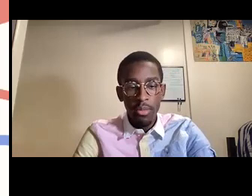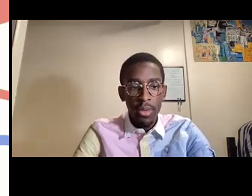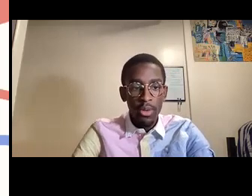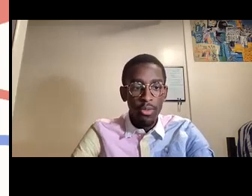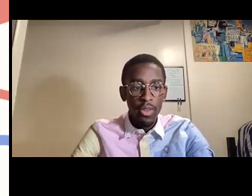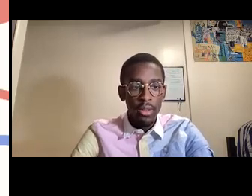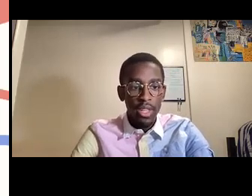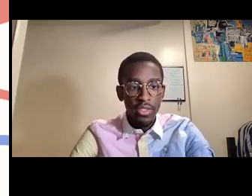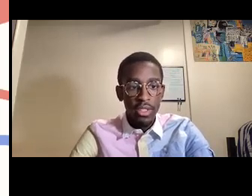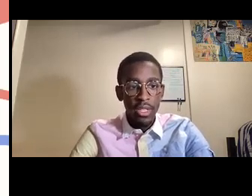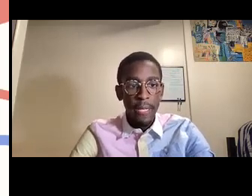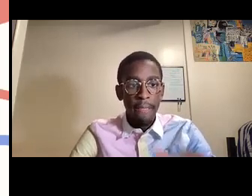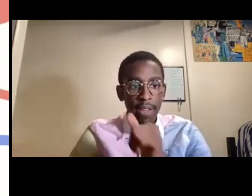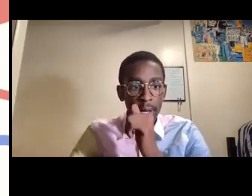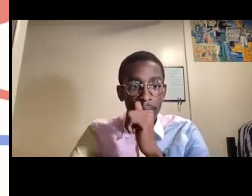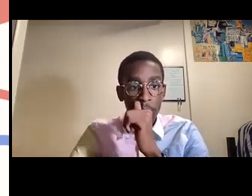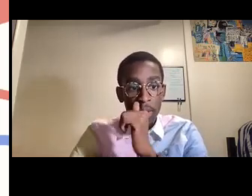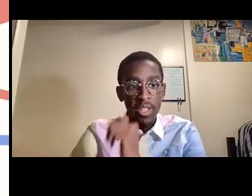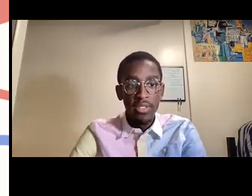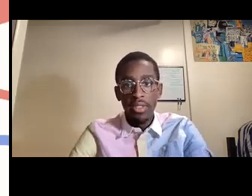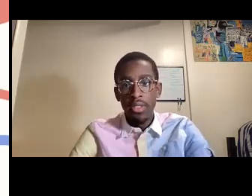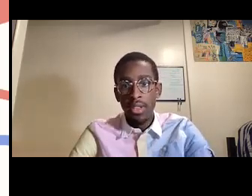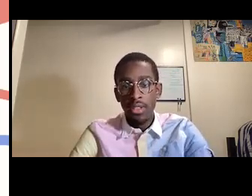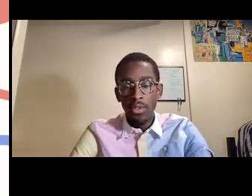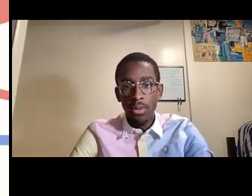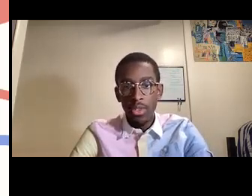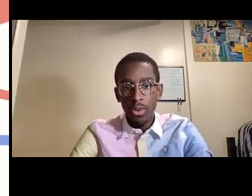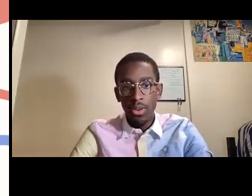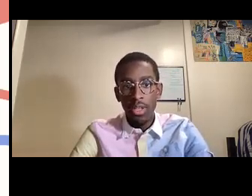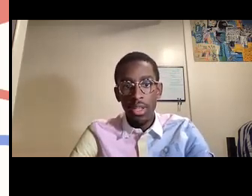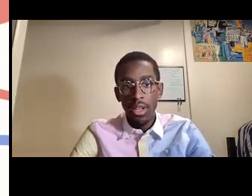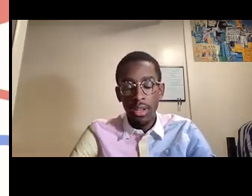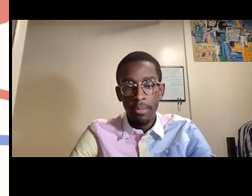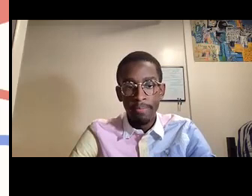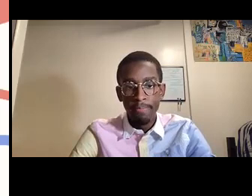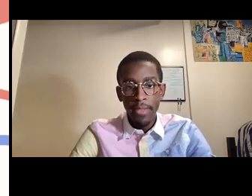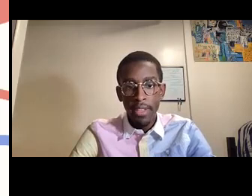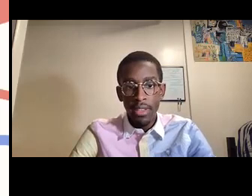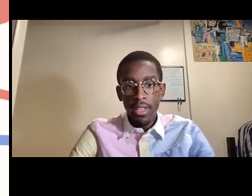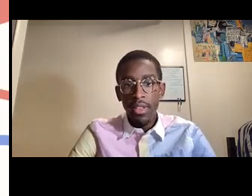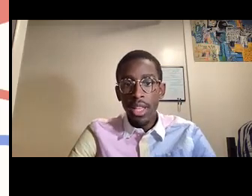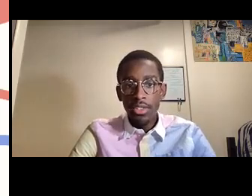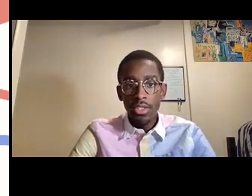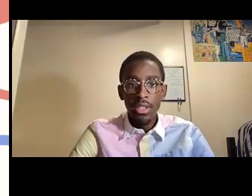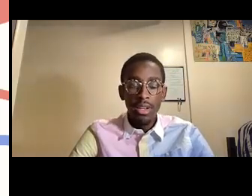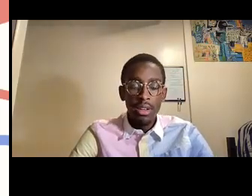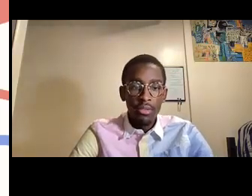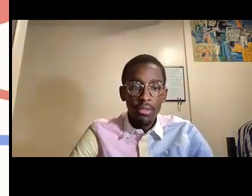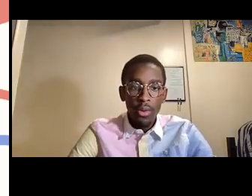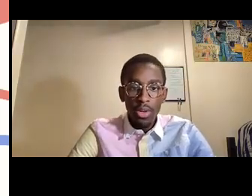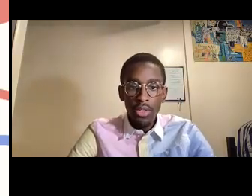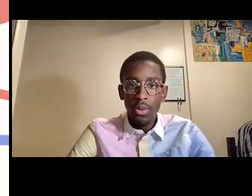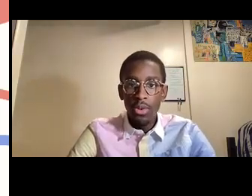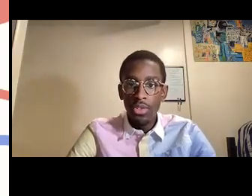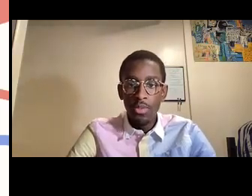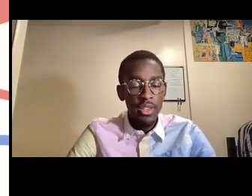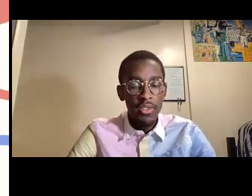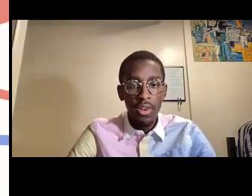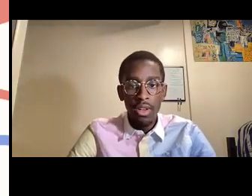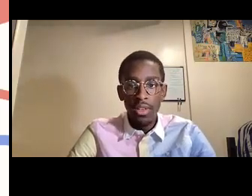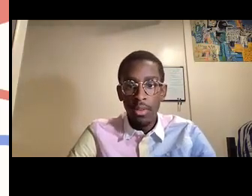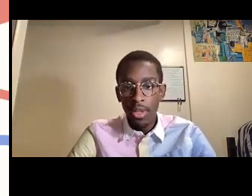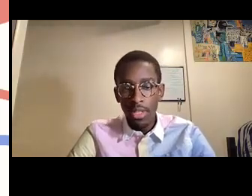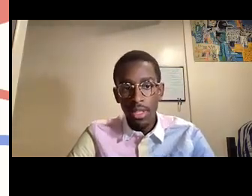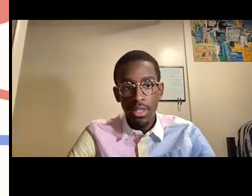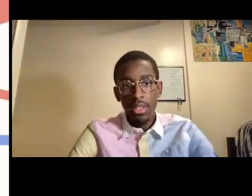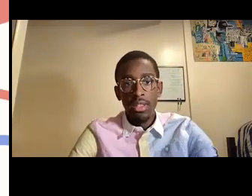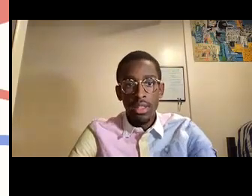medical foundation prohibits the discriminatory selection of organ donors based on disability. That